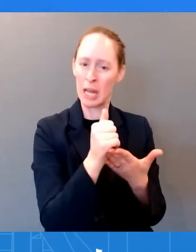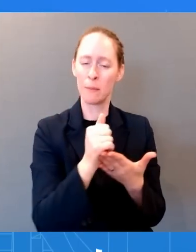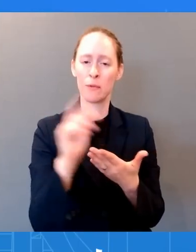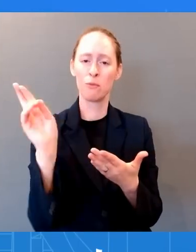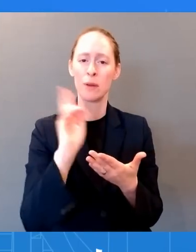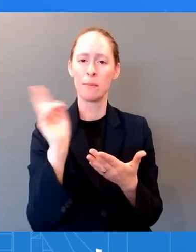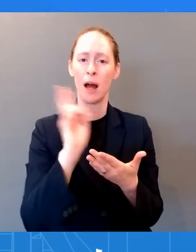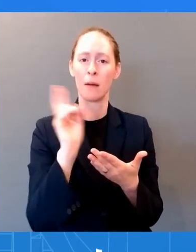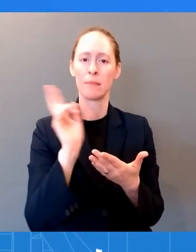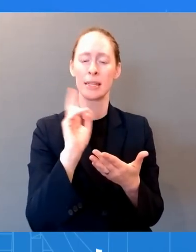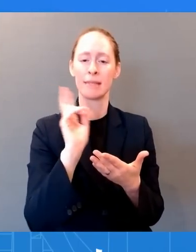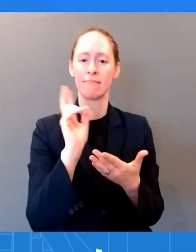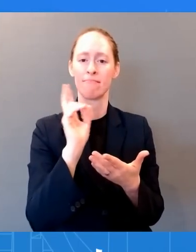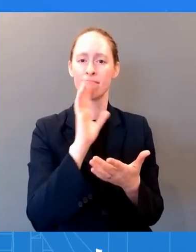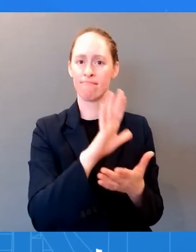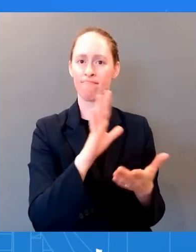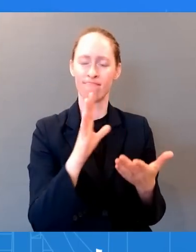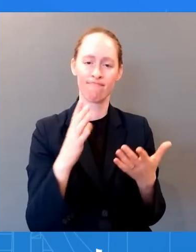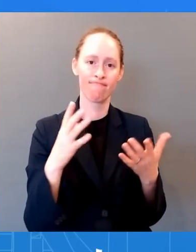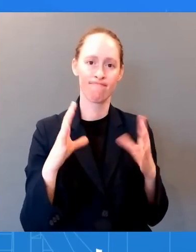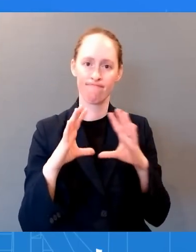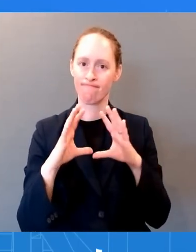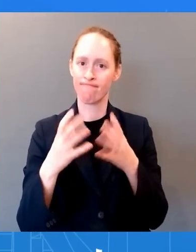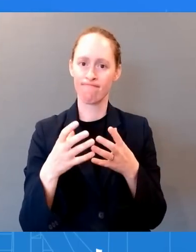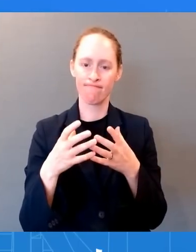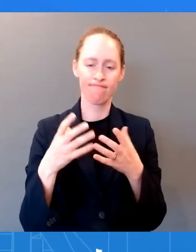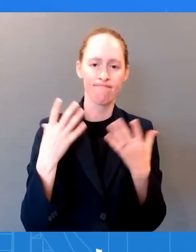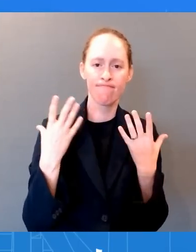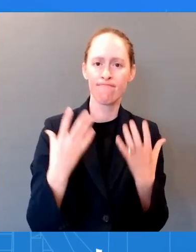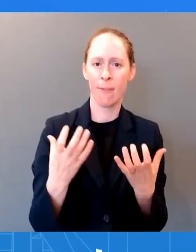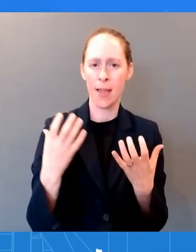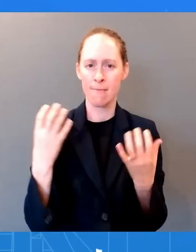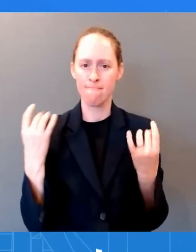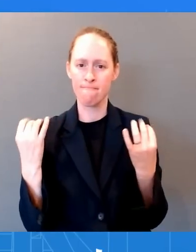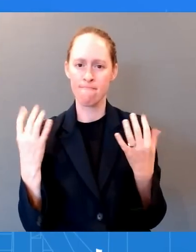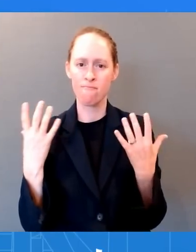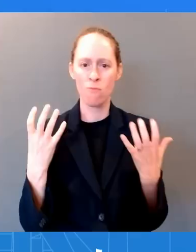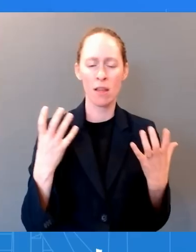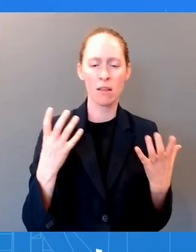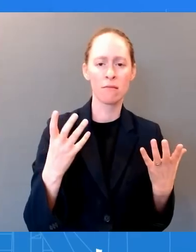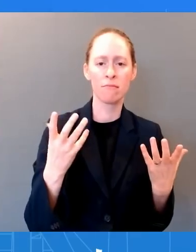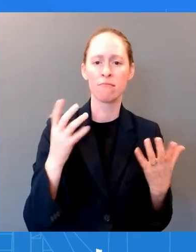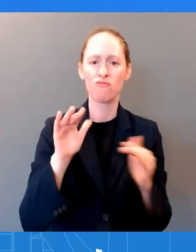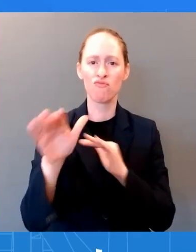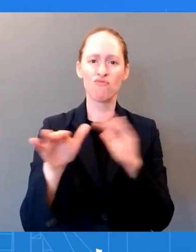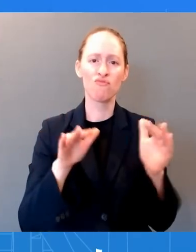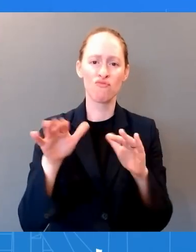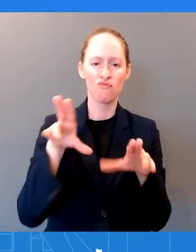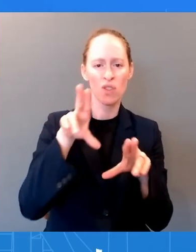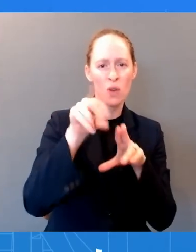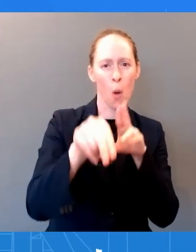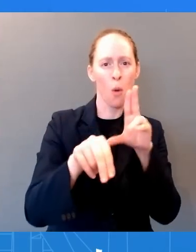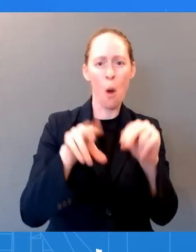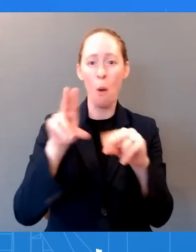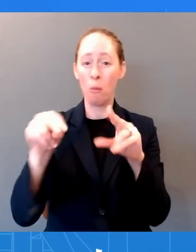including banning abortion in cases of rape, incest, and the health of the mother. And so this is something that the President